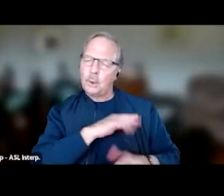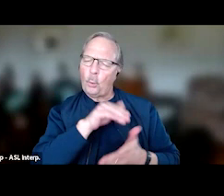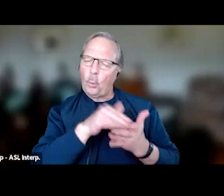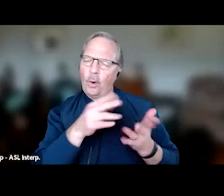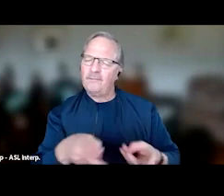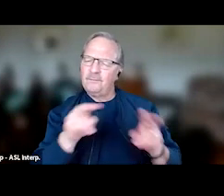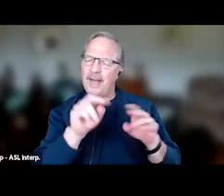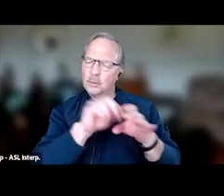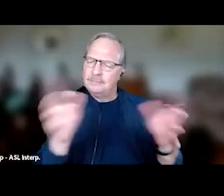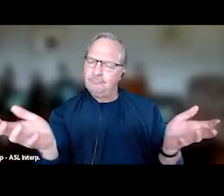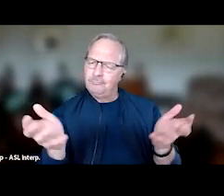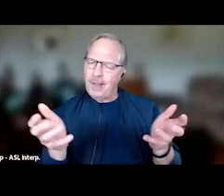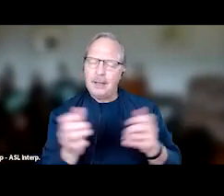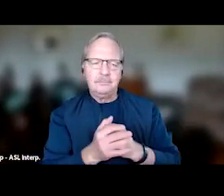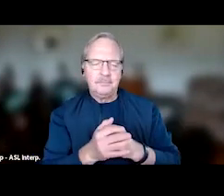Please feel free to keep doing so there.